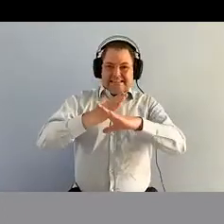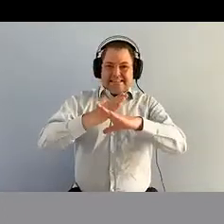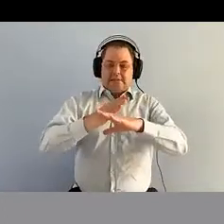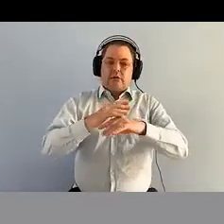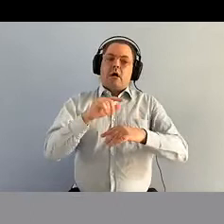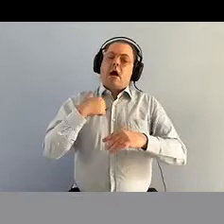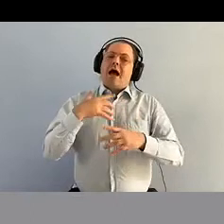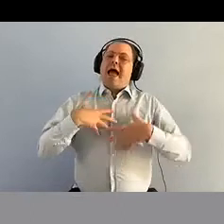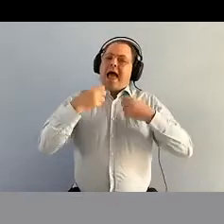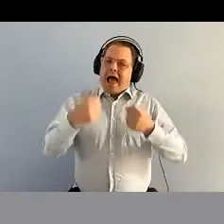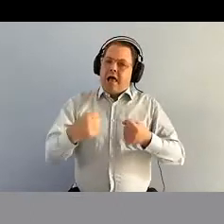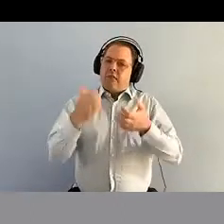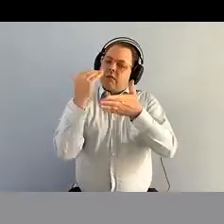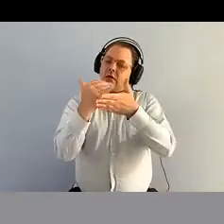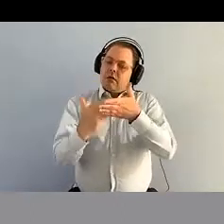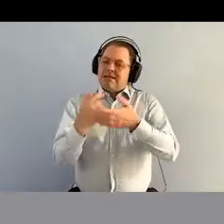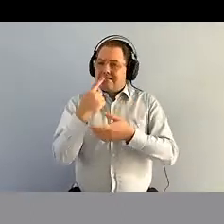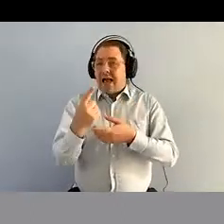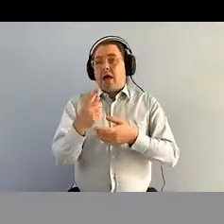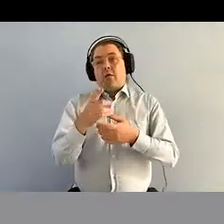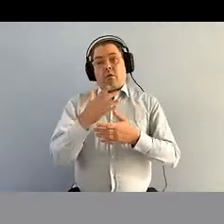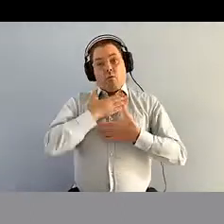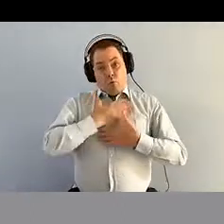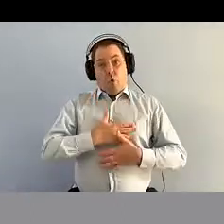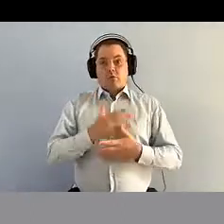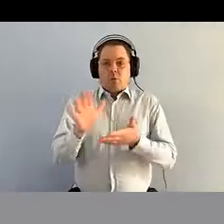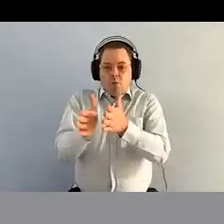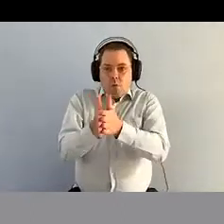to mitigate those risks. So, for example, in relation to the health